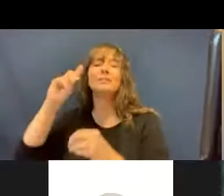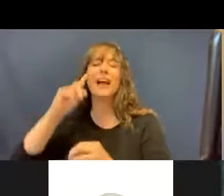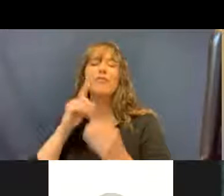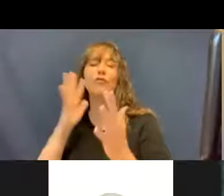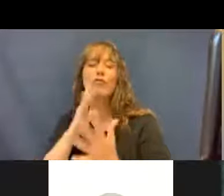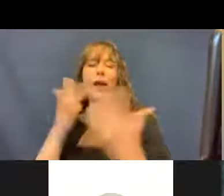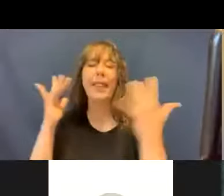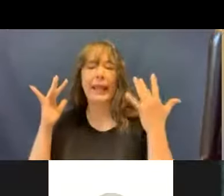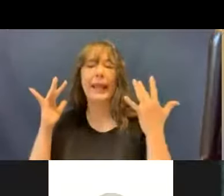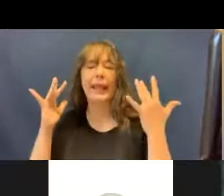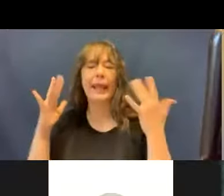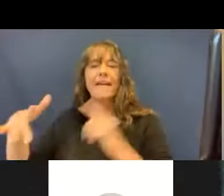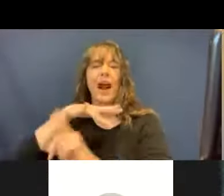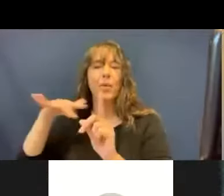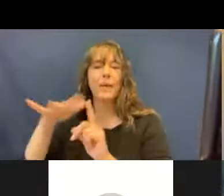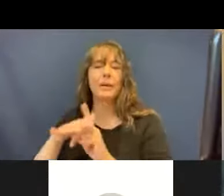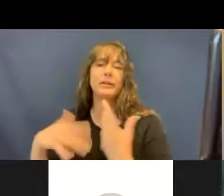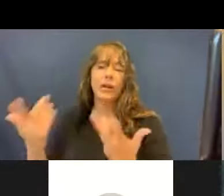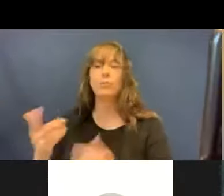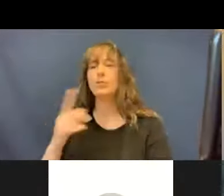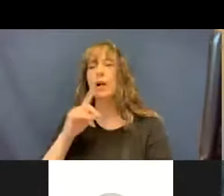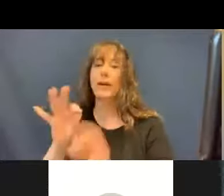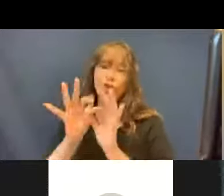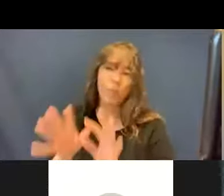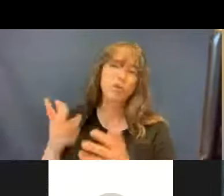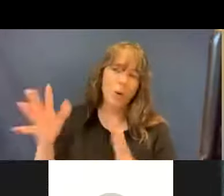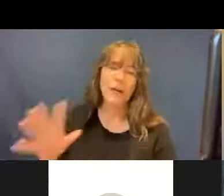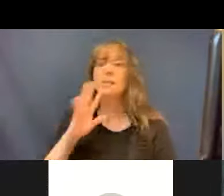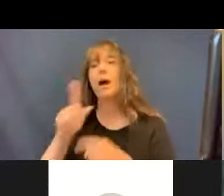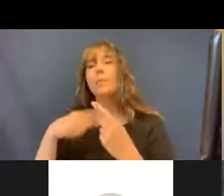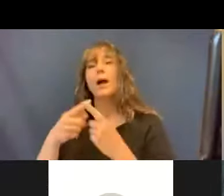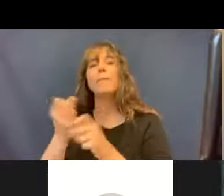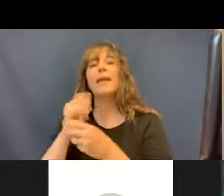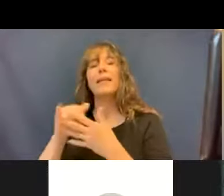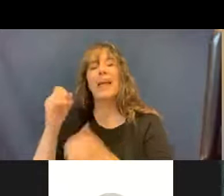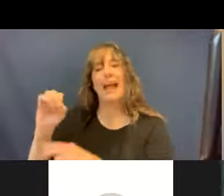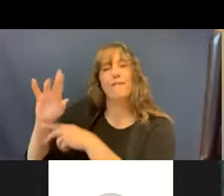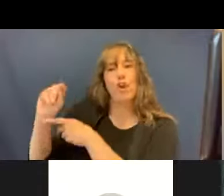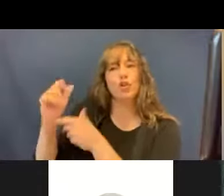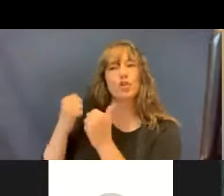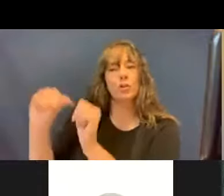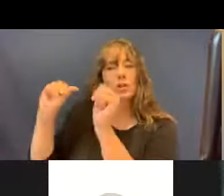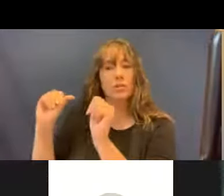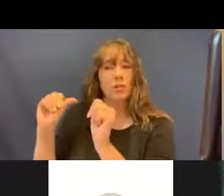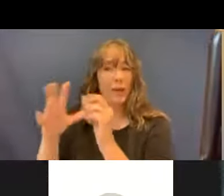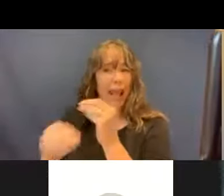talked about the apps, we've talked about interpreters and we've talked about just making that effort. Do you guys want to add anything